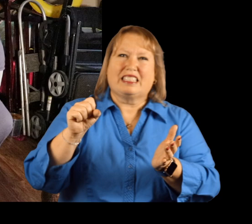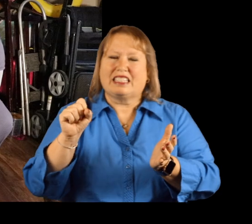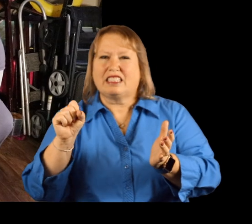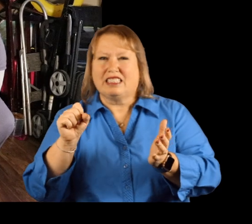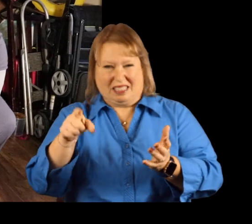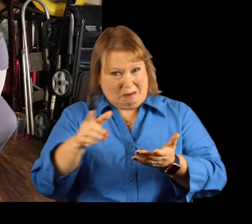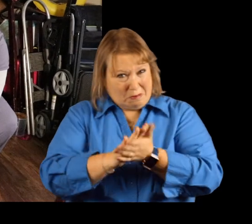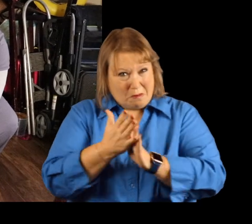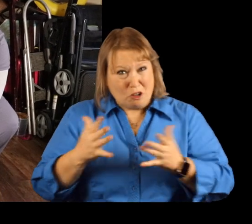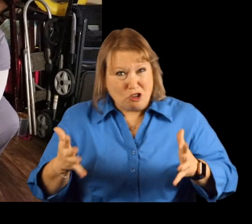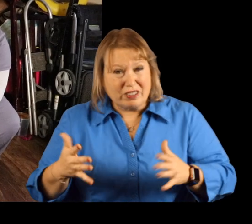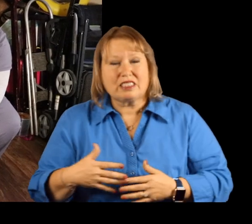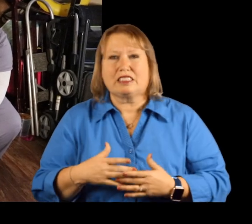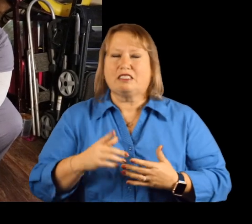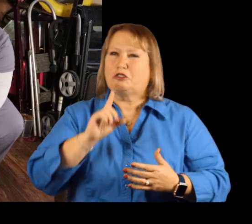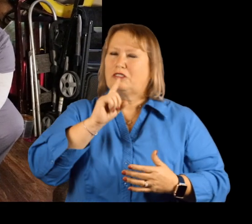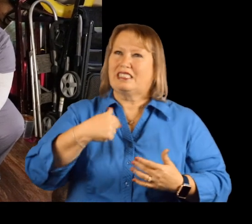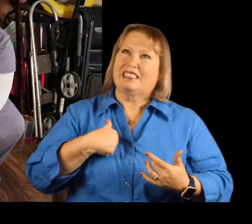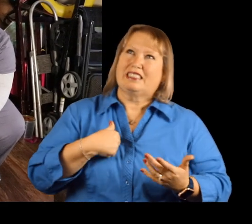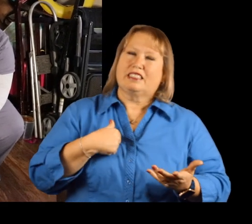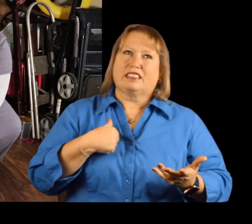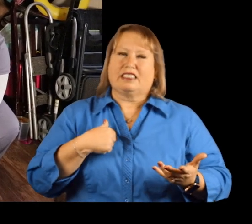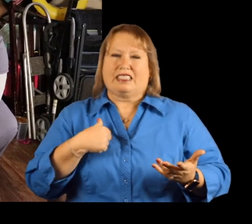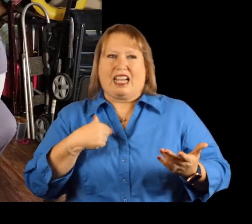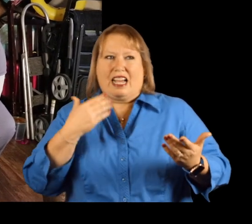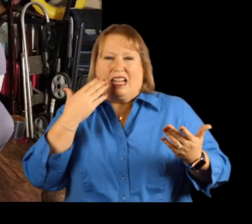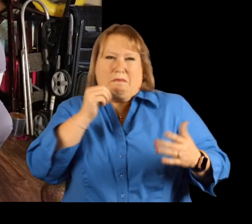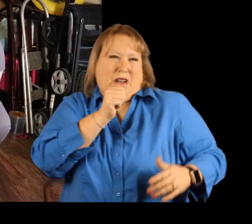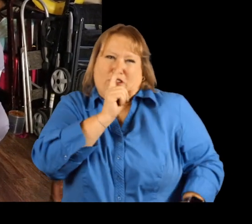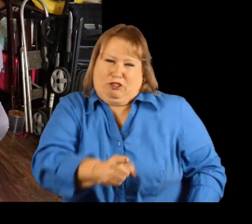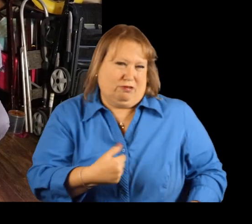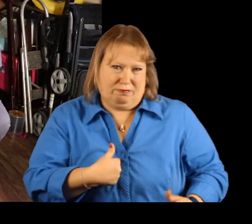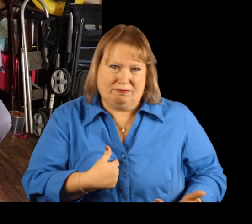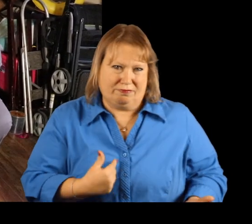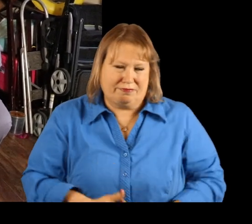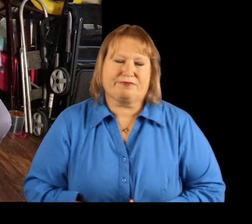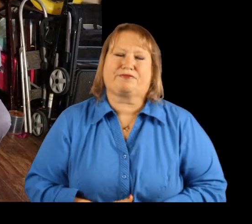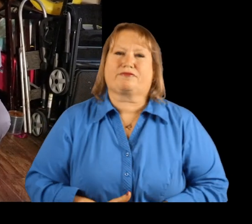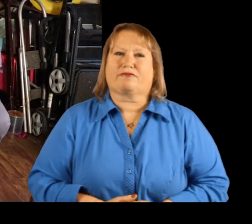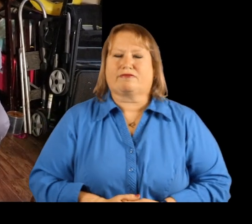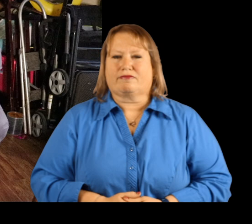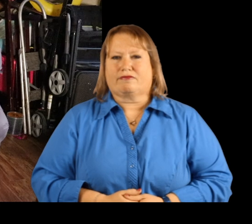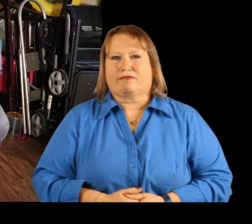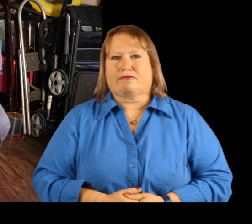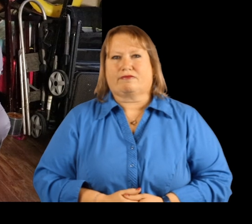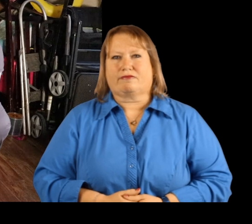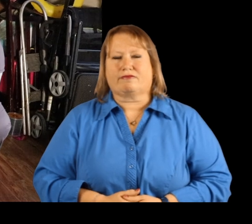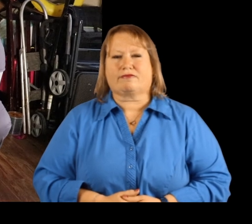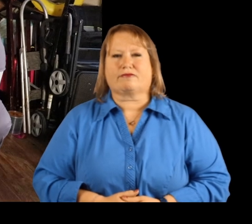Um, I don't know. I have never really experienced that. I'm not sure. Okay.